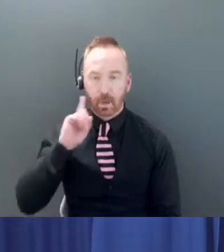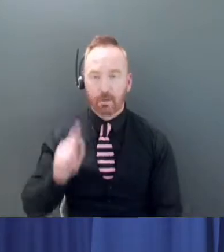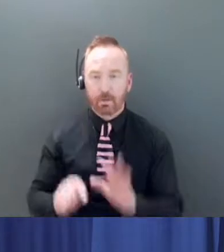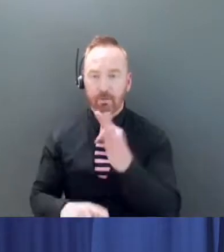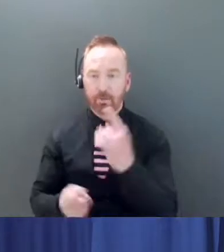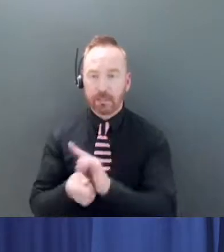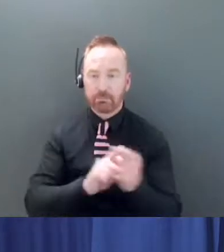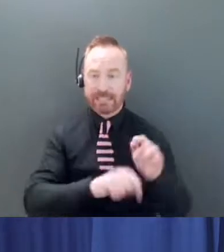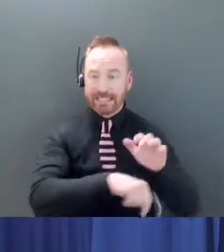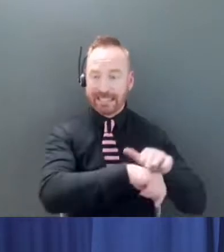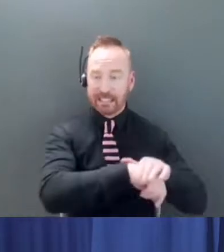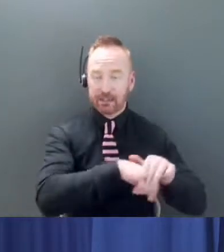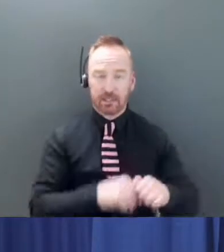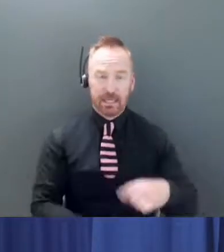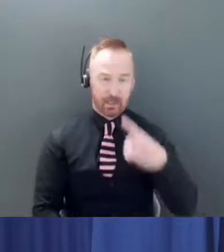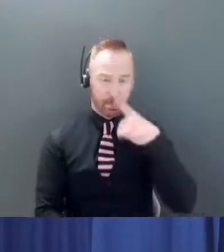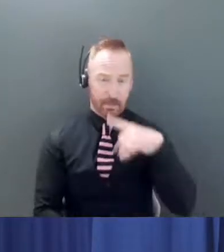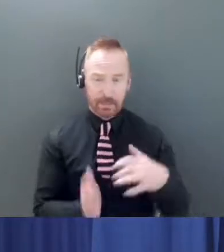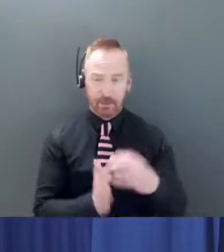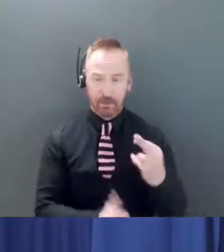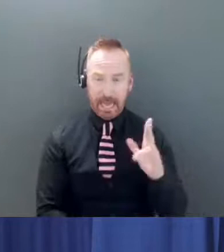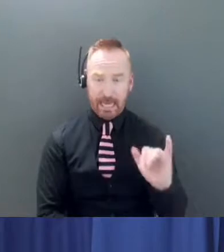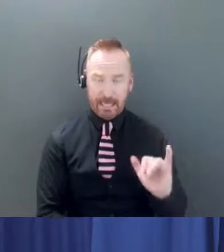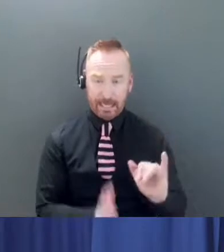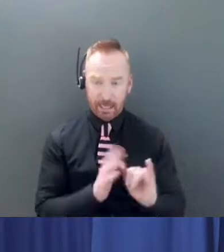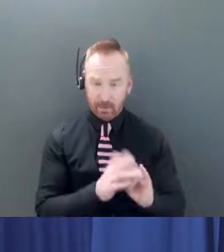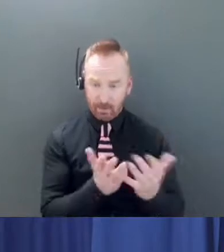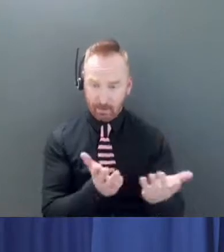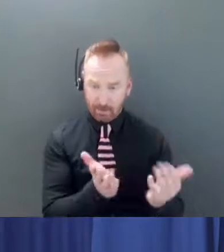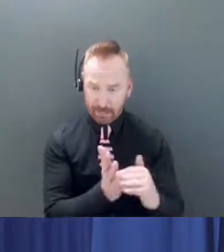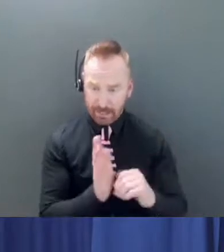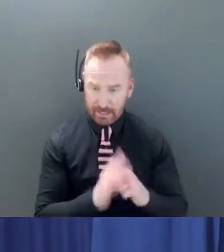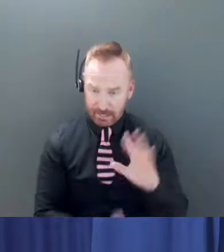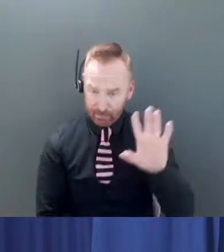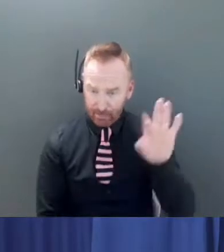So, Dr. Hanley, could you please repeat in French what are the recommendations you have for